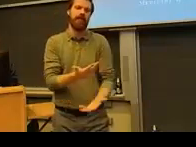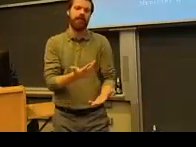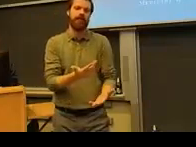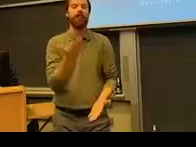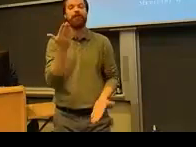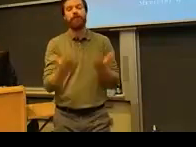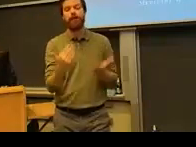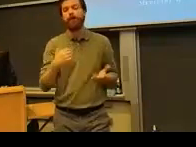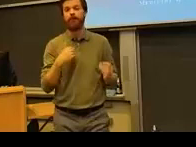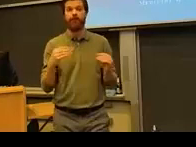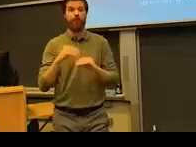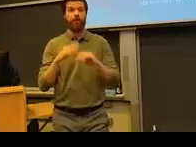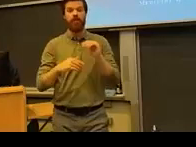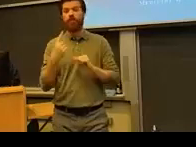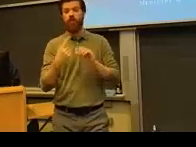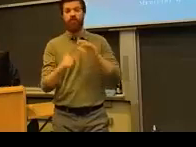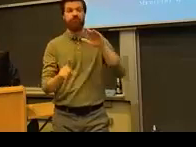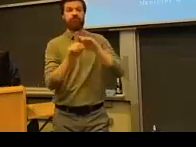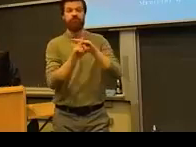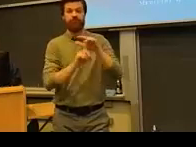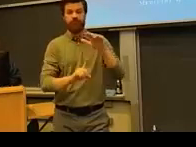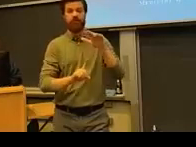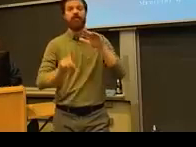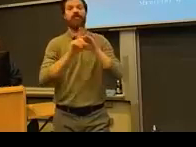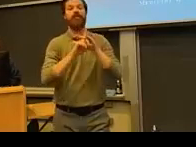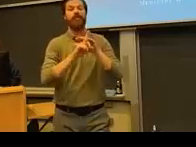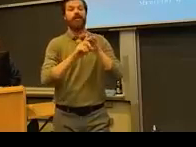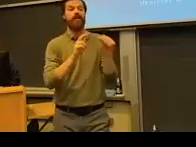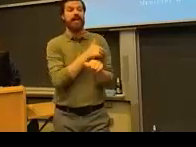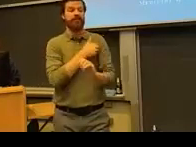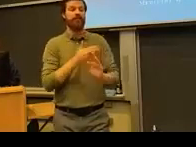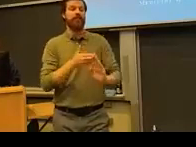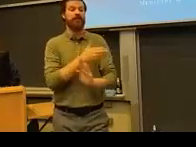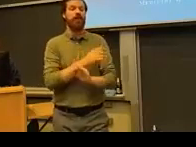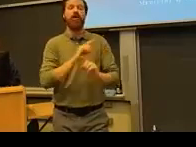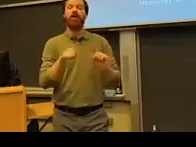more than one presentation of the hospital uh previously when the condition was a little less